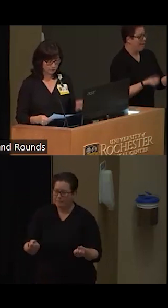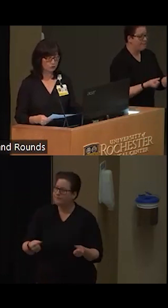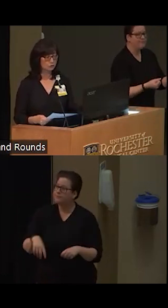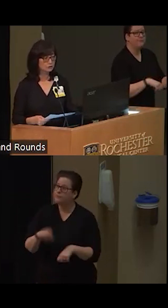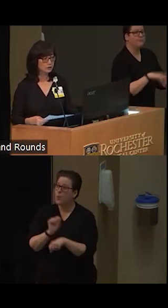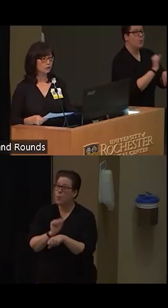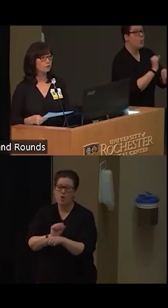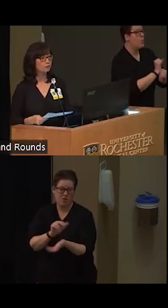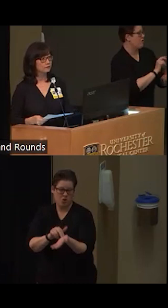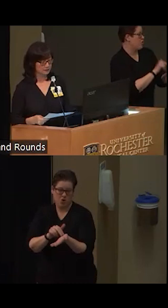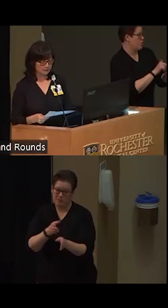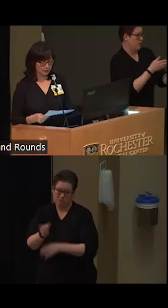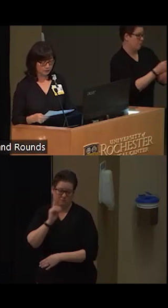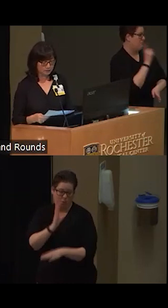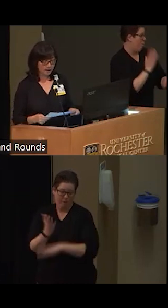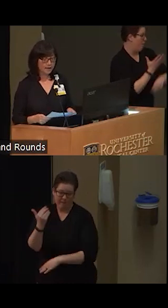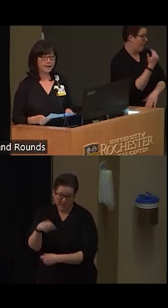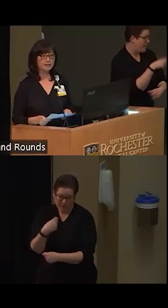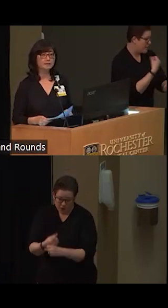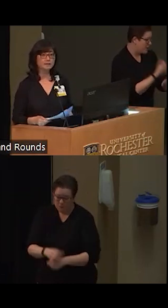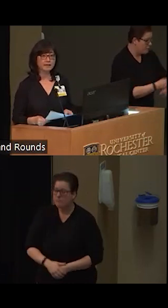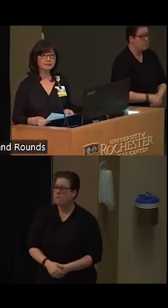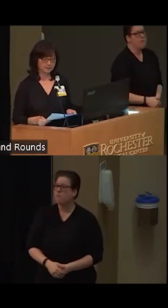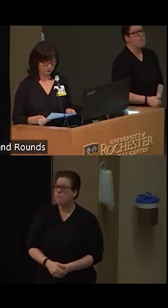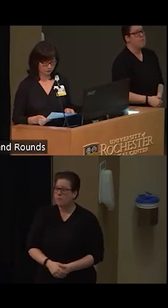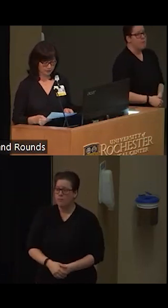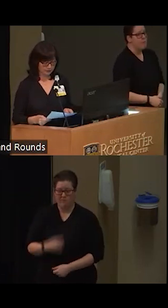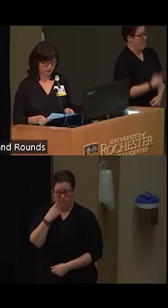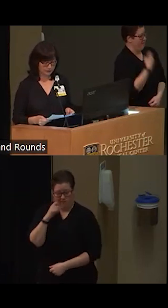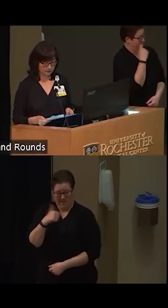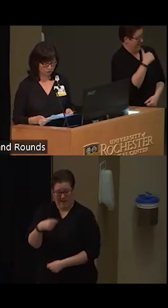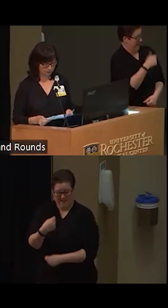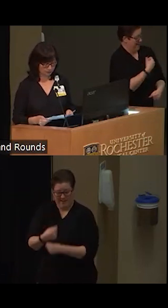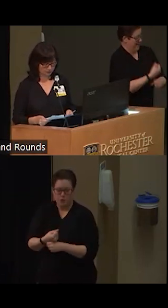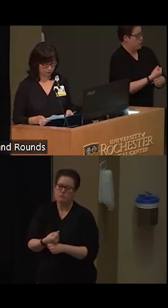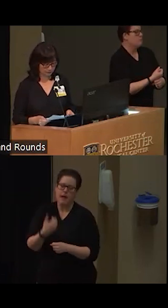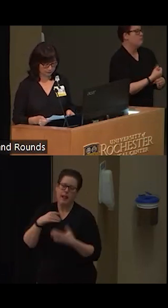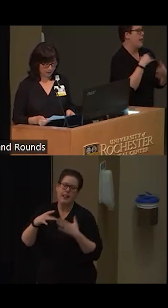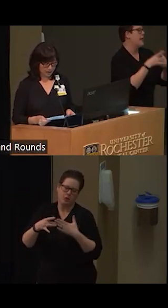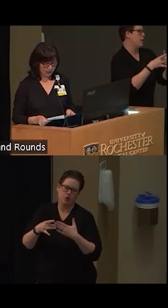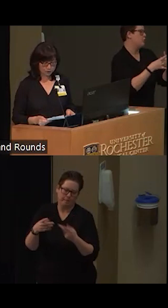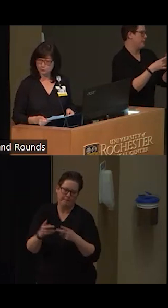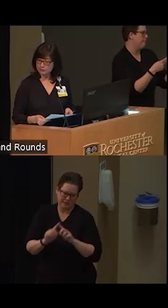has worked in nursing for over 15 years and in the last 10 years has been in leadership positions she